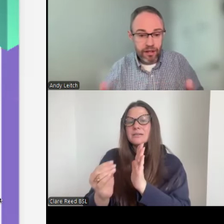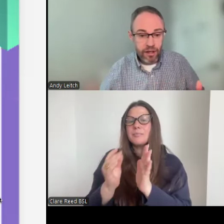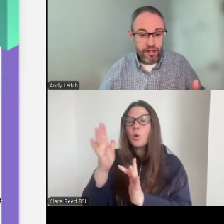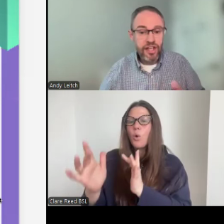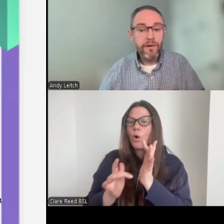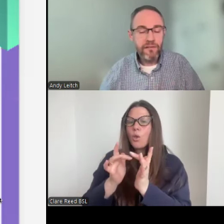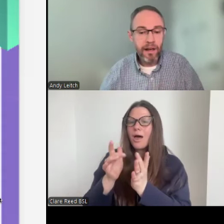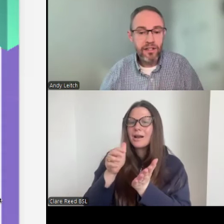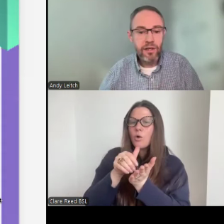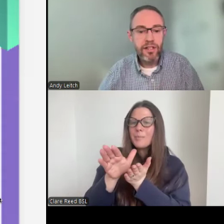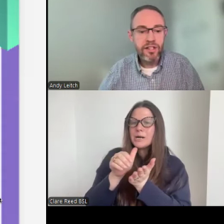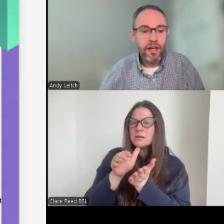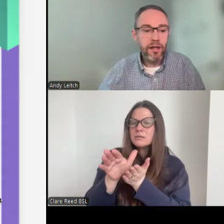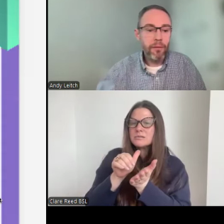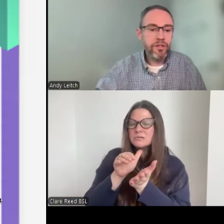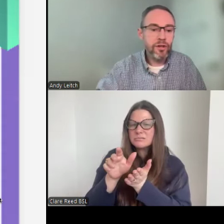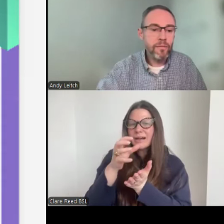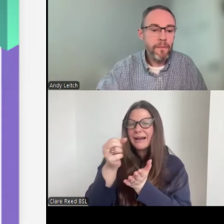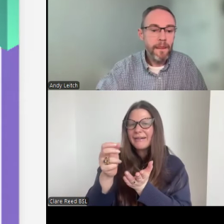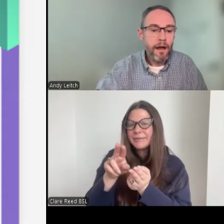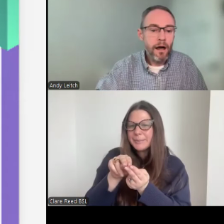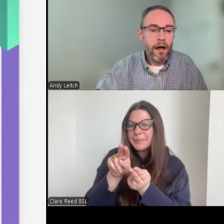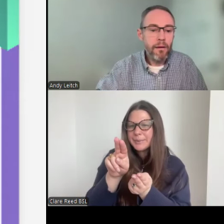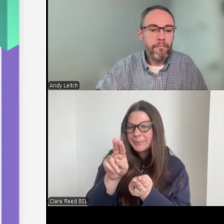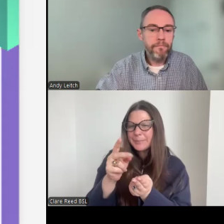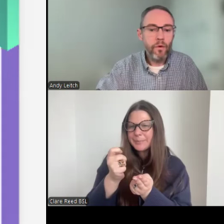There's a series of plans that you can sign up to.